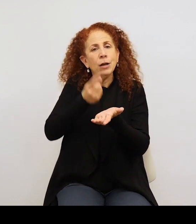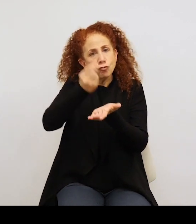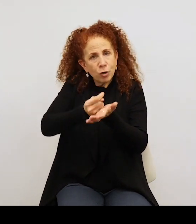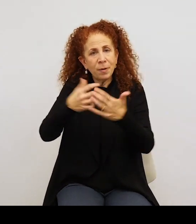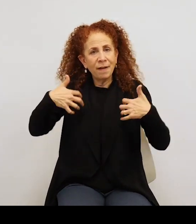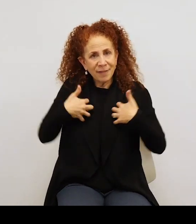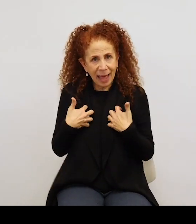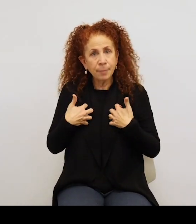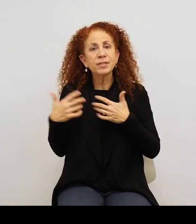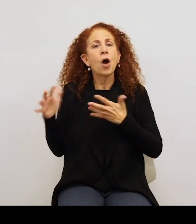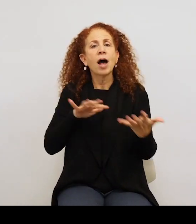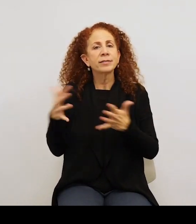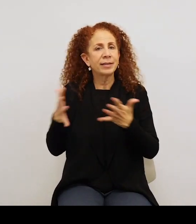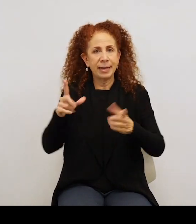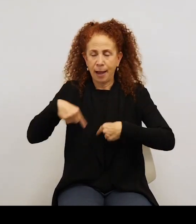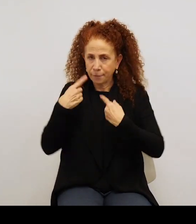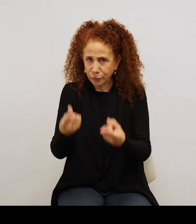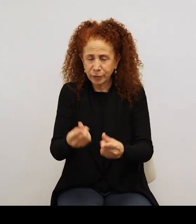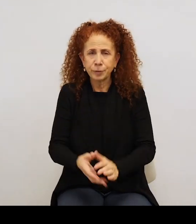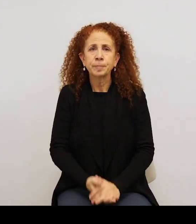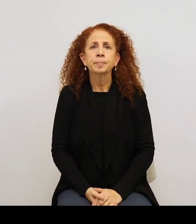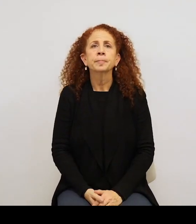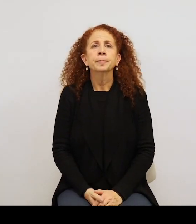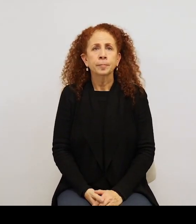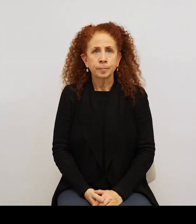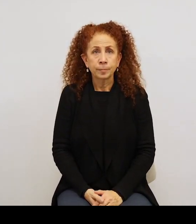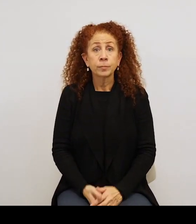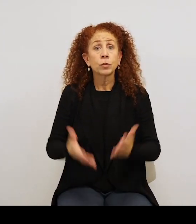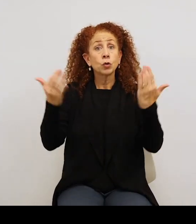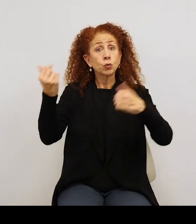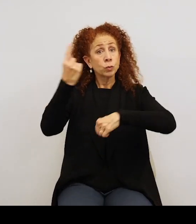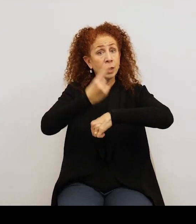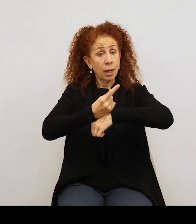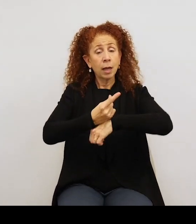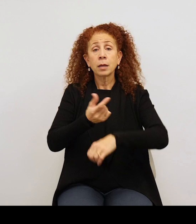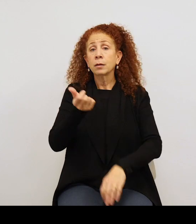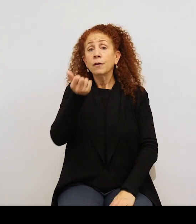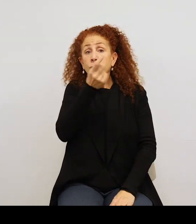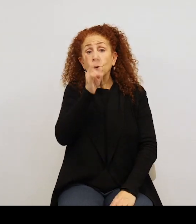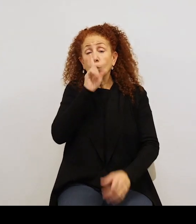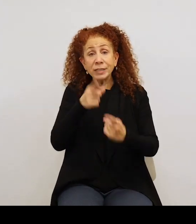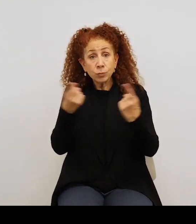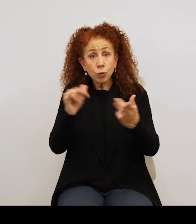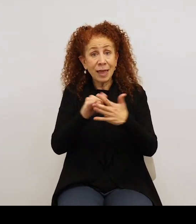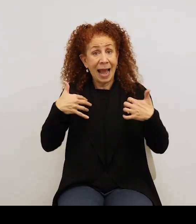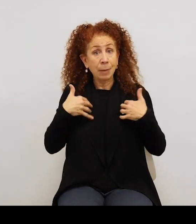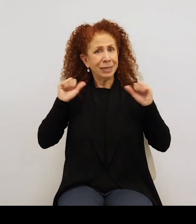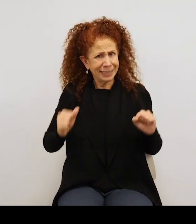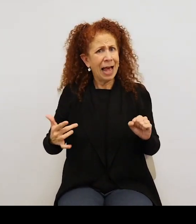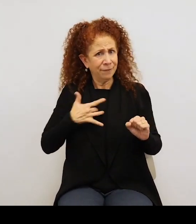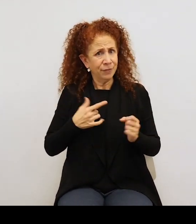has oscillated ever since. Today, few would dispute that animals can feel pain,